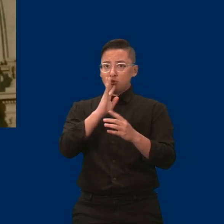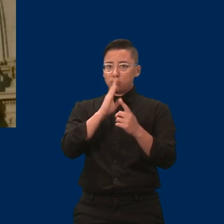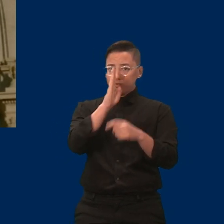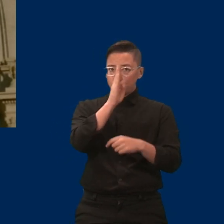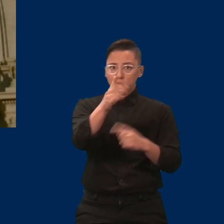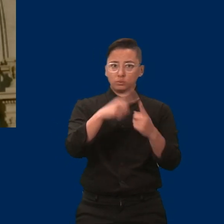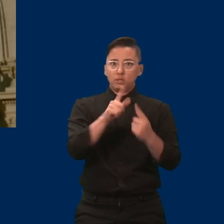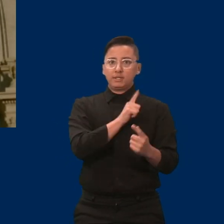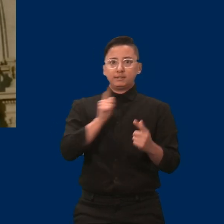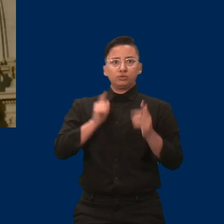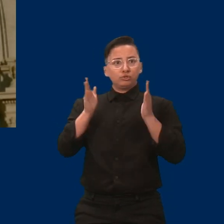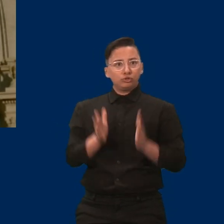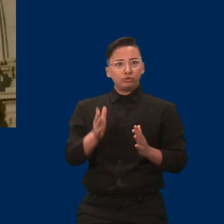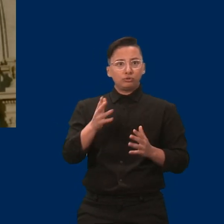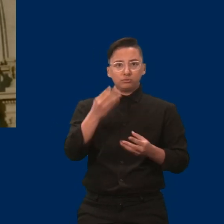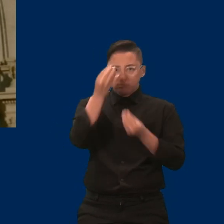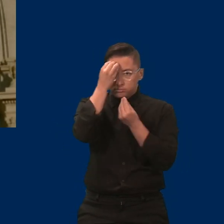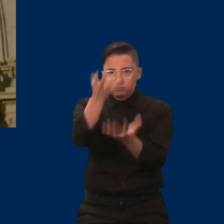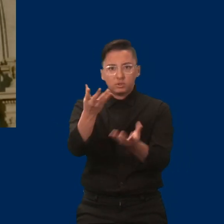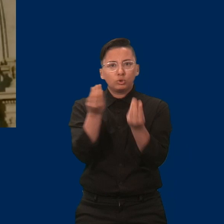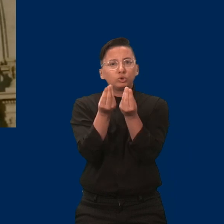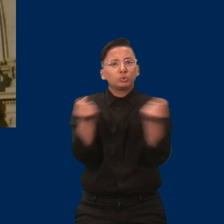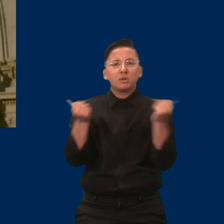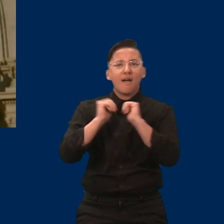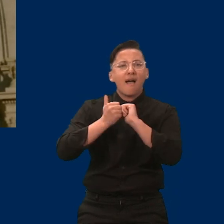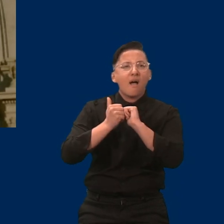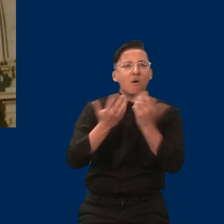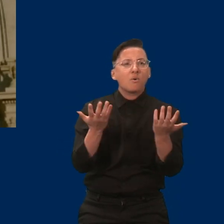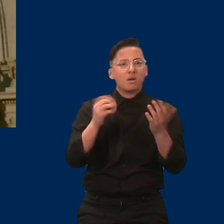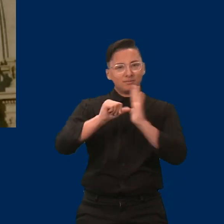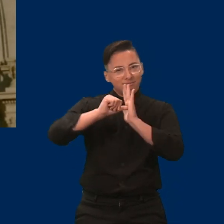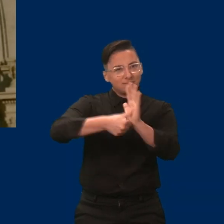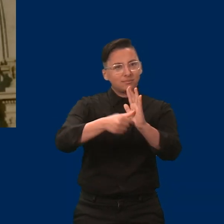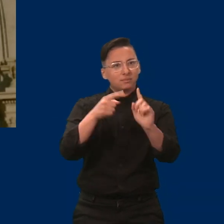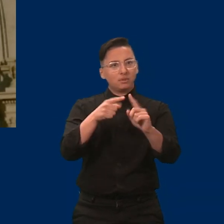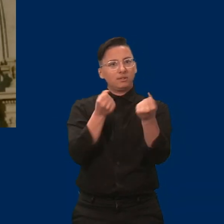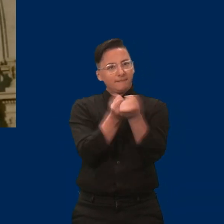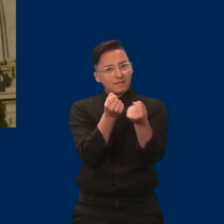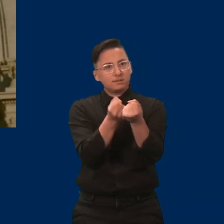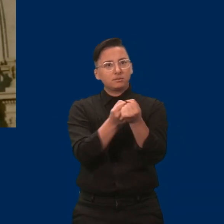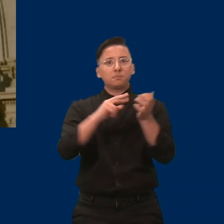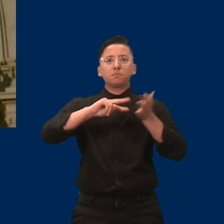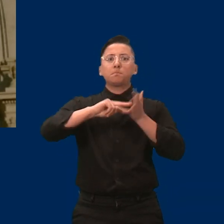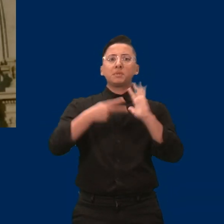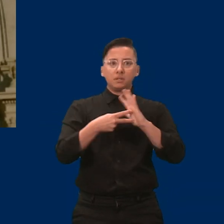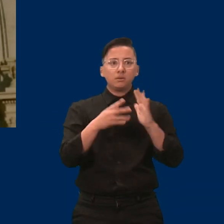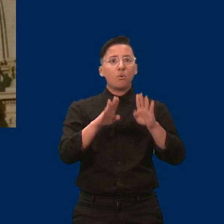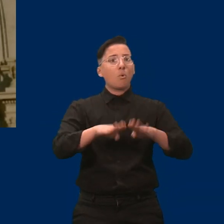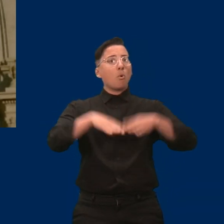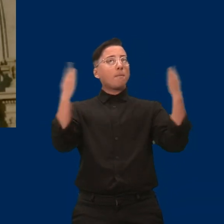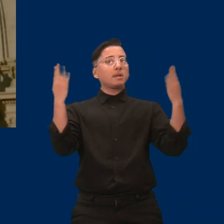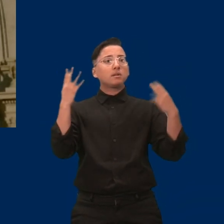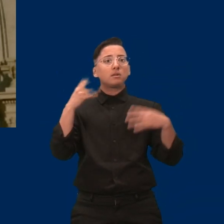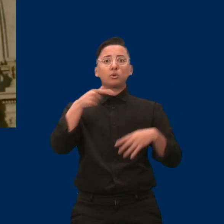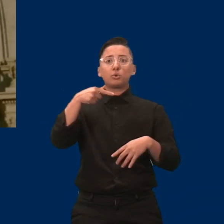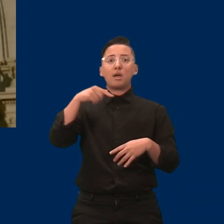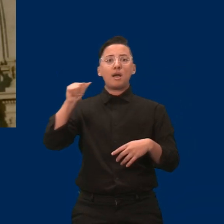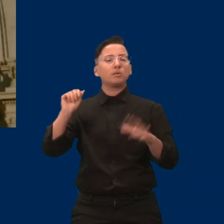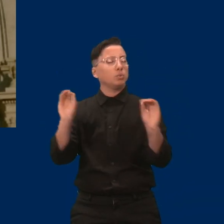To give advocates the most time possible, we are not able to have a live Q&A portion for this event. We will have community listening sessions